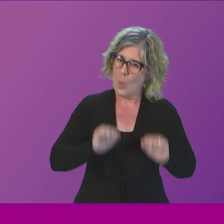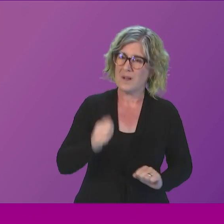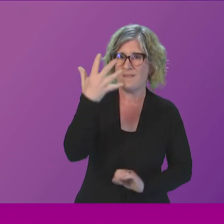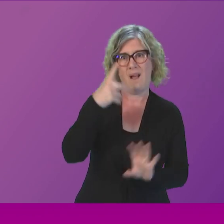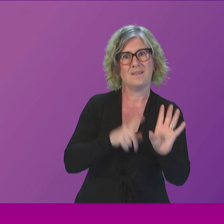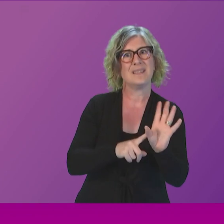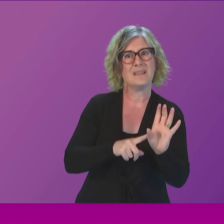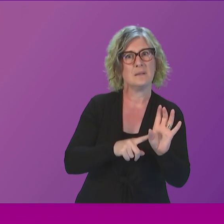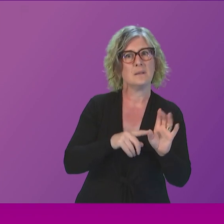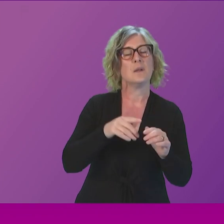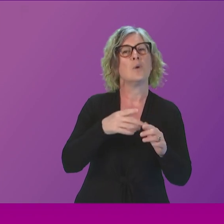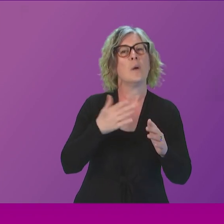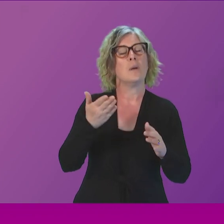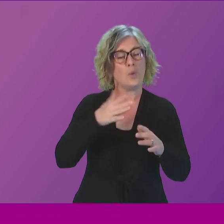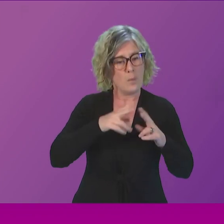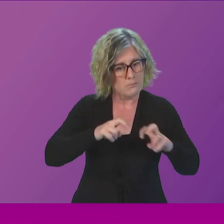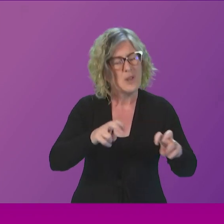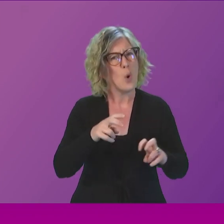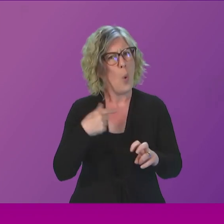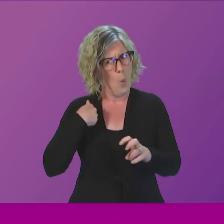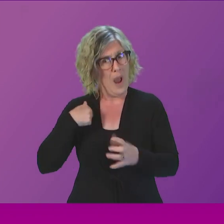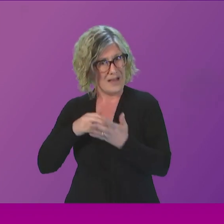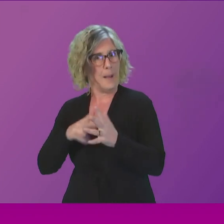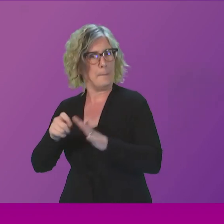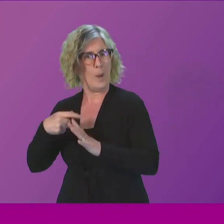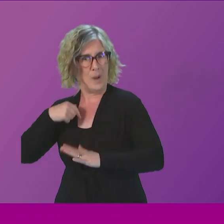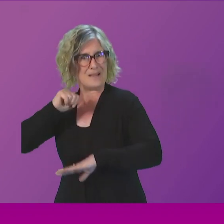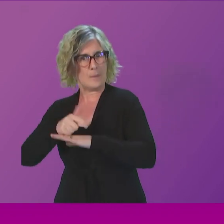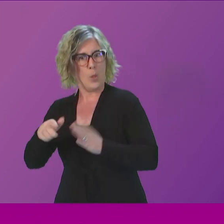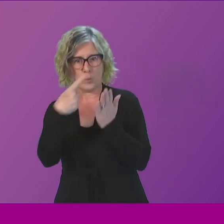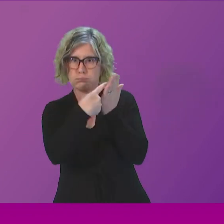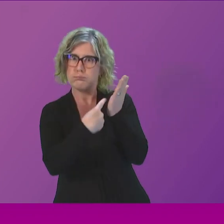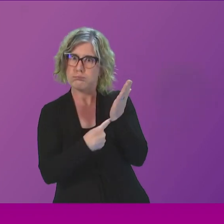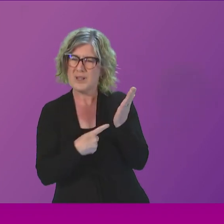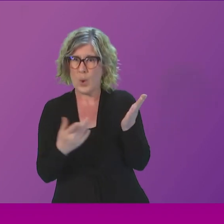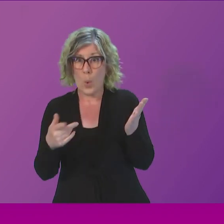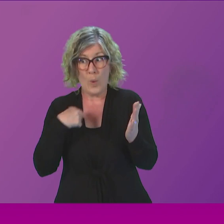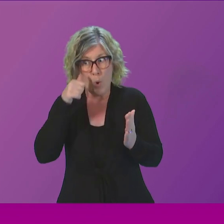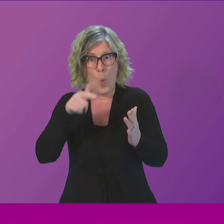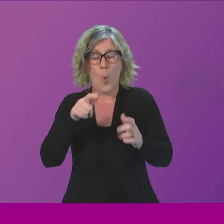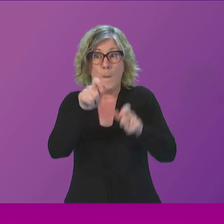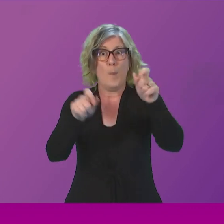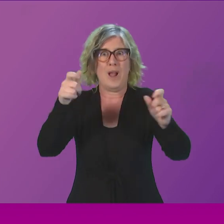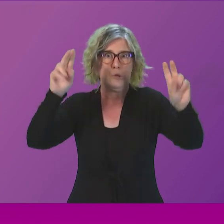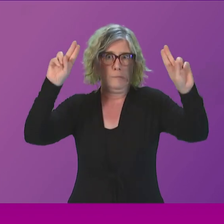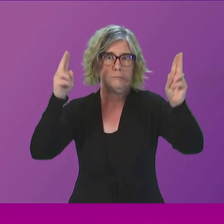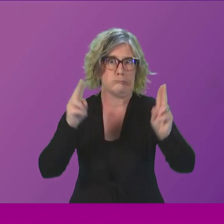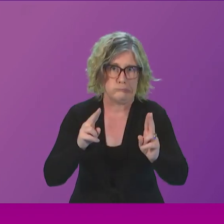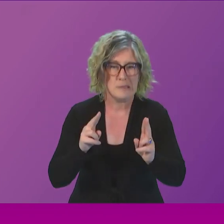Depopulation is a serious issue, which is why we are taking a range of actions to address